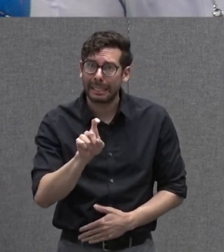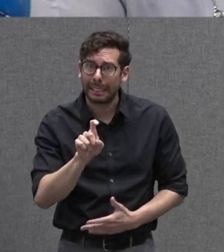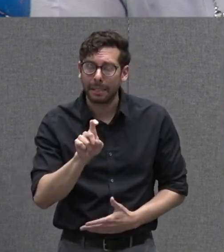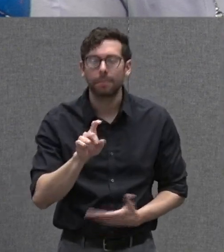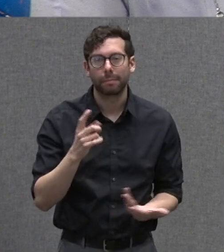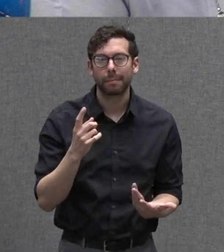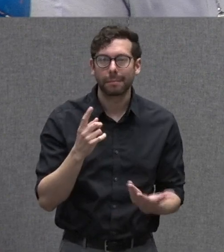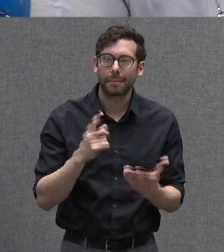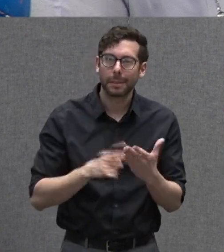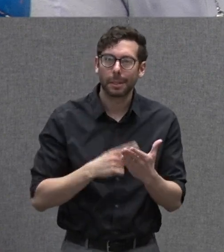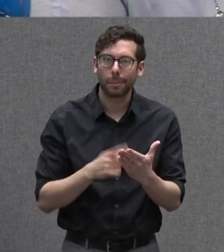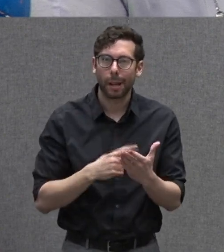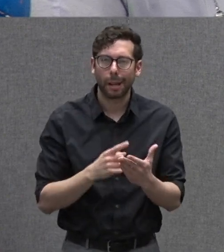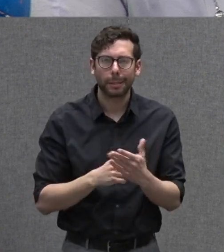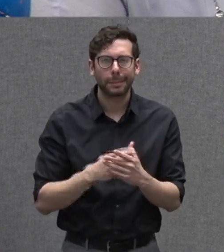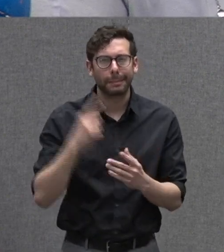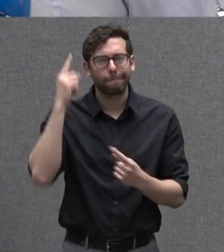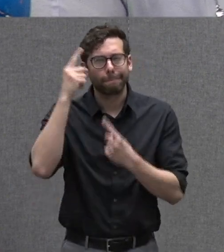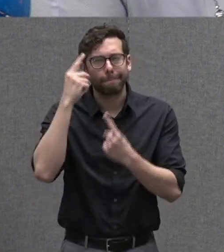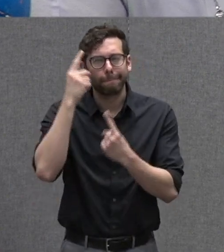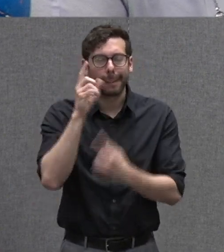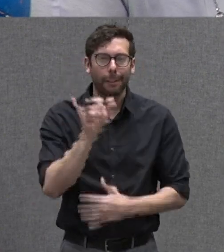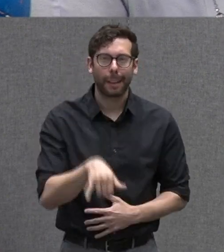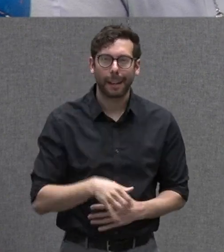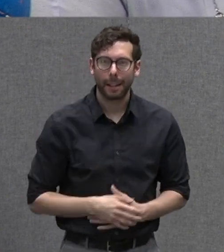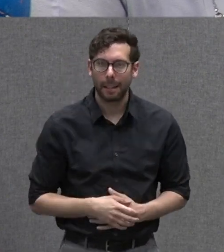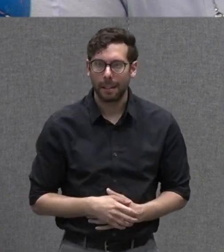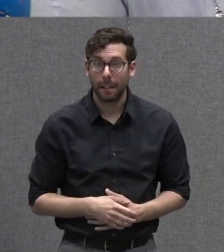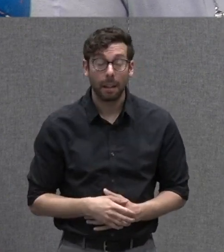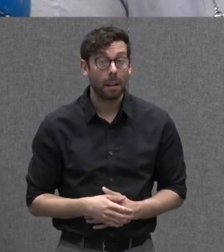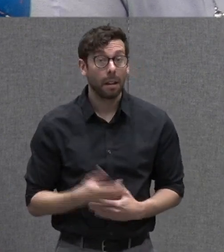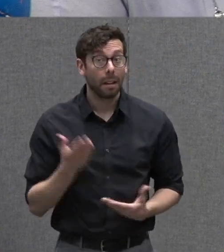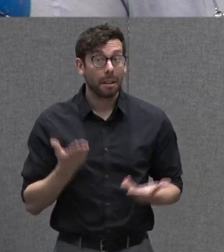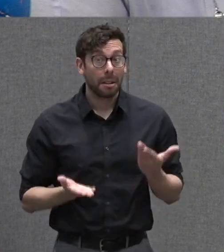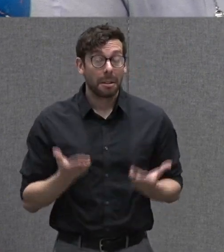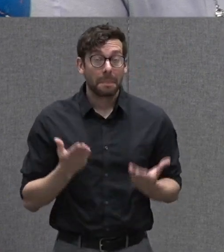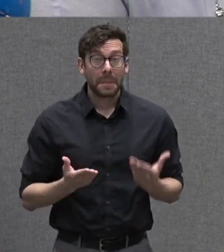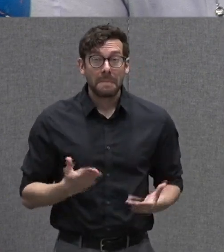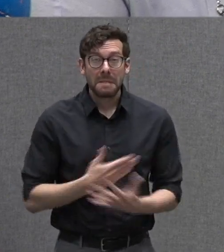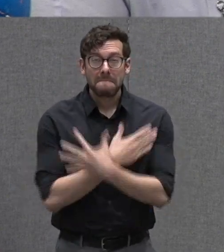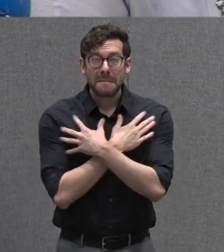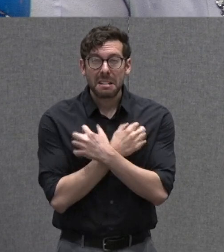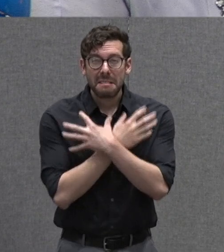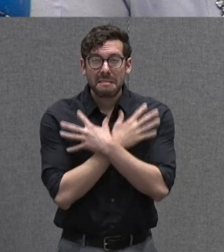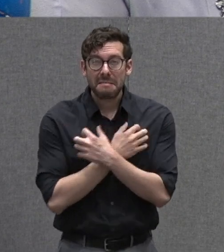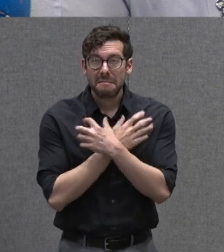Or maybe it was the bears, and all that stumping because bears don't read my sign